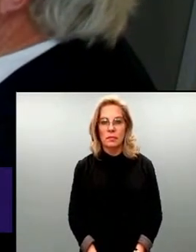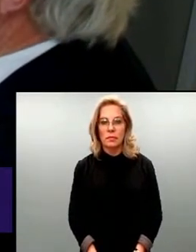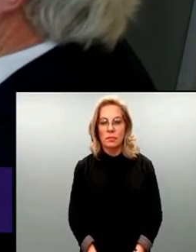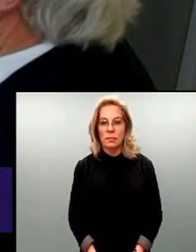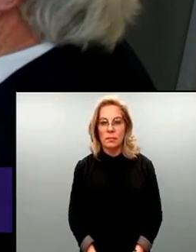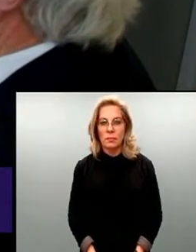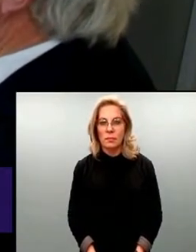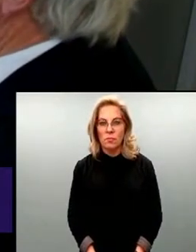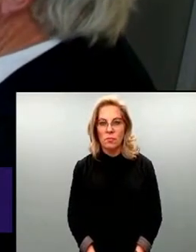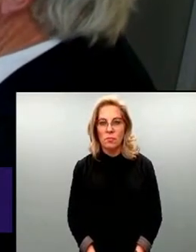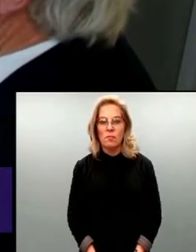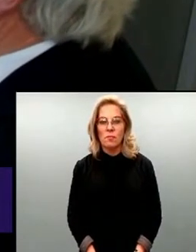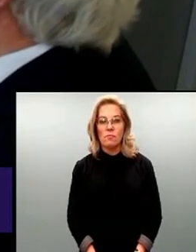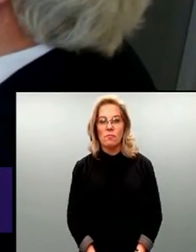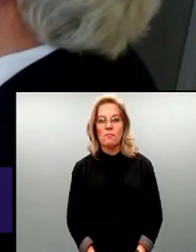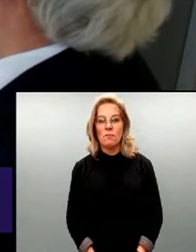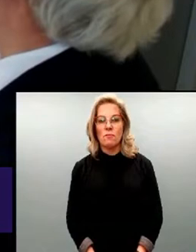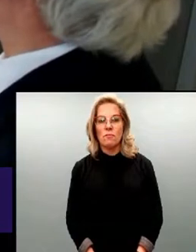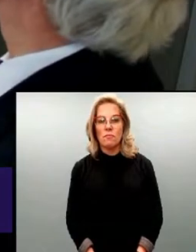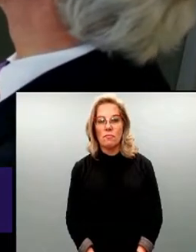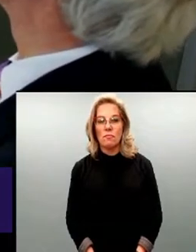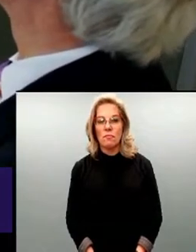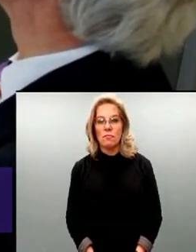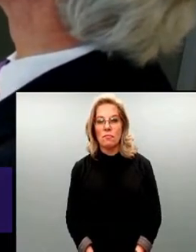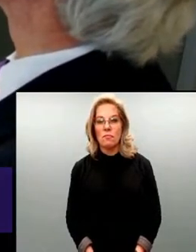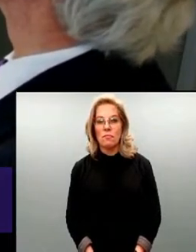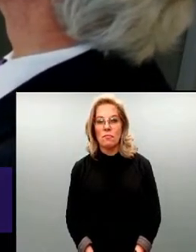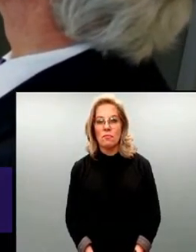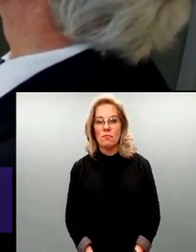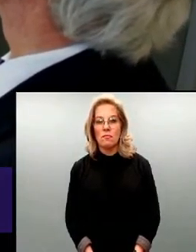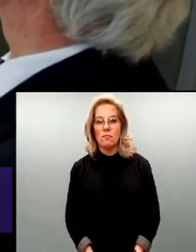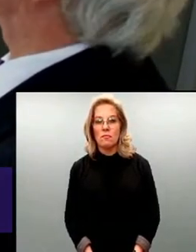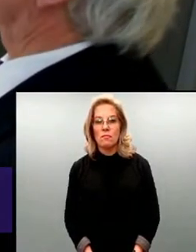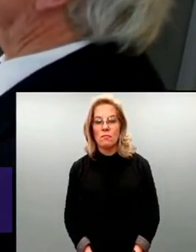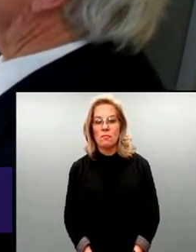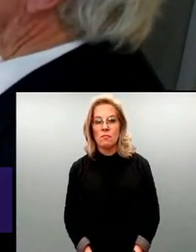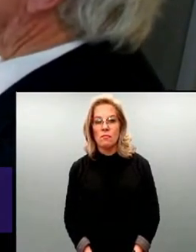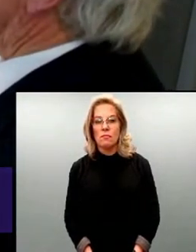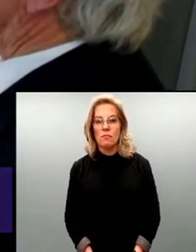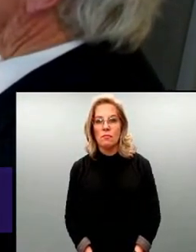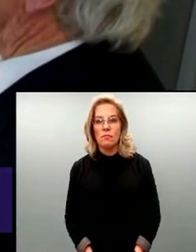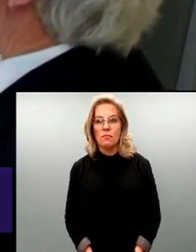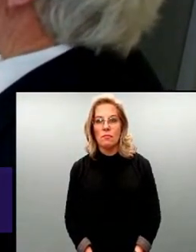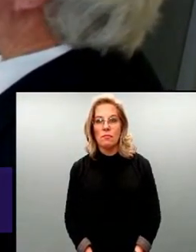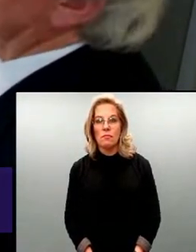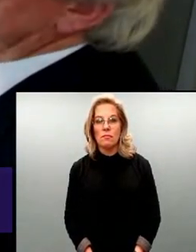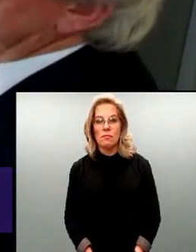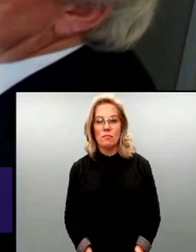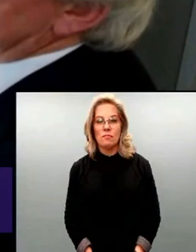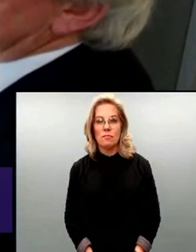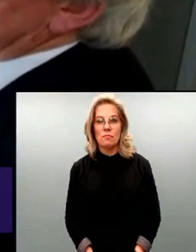prison. The same for people who have the double disadvantage of not being able to hear